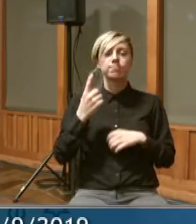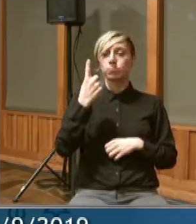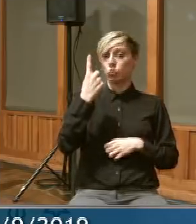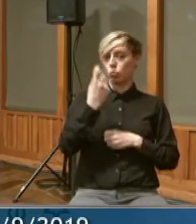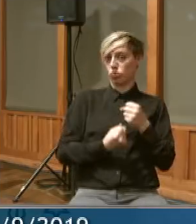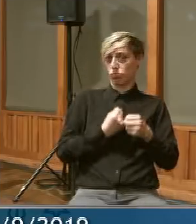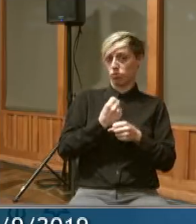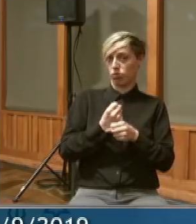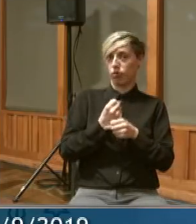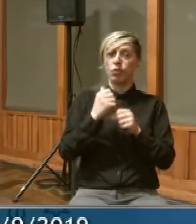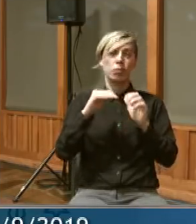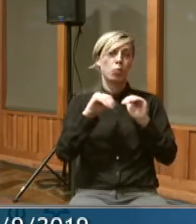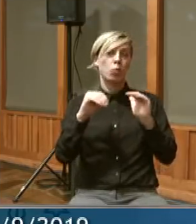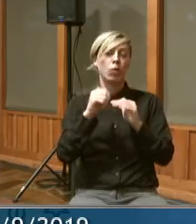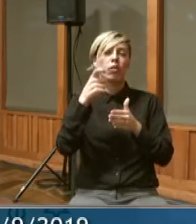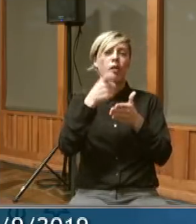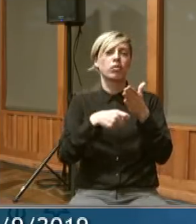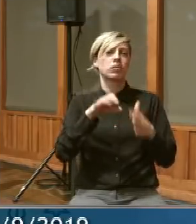IF WE TALK ABOUT THE COST IN STAFFING FOR AN ENTIRE YEAR AT